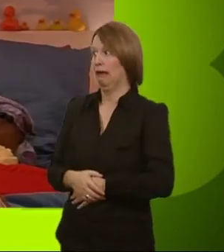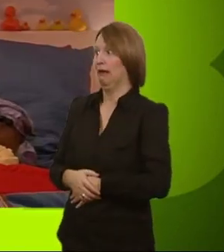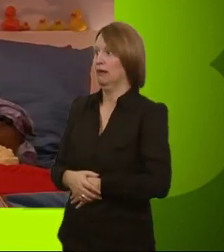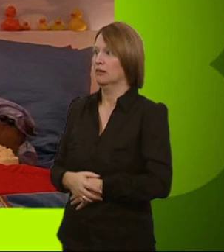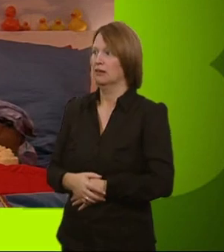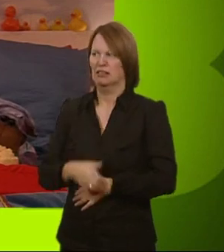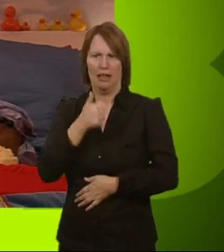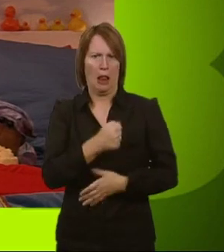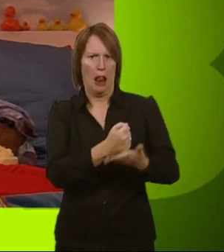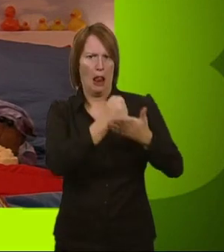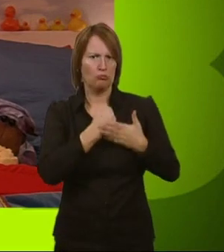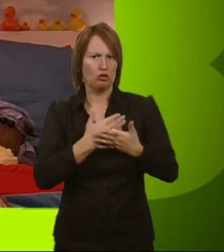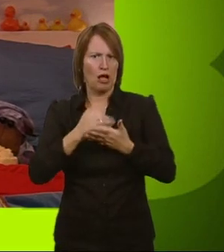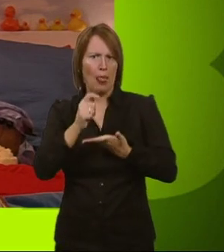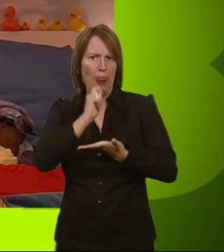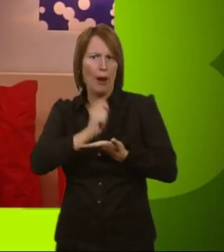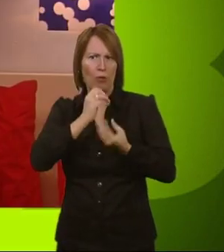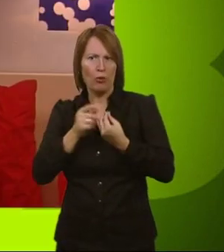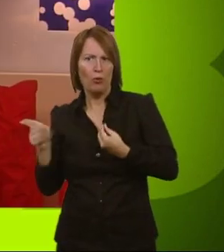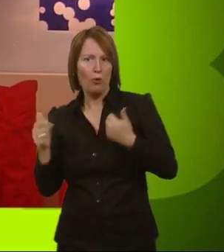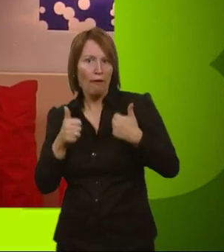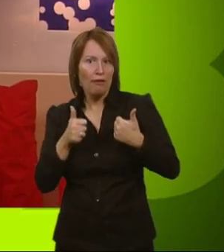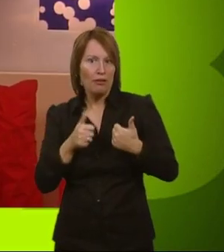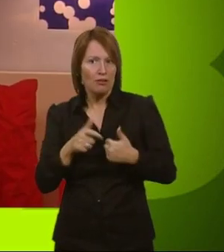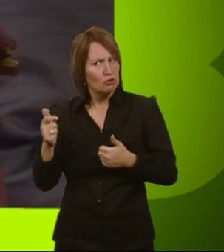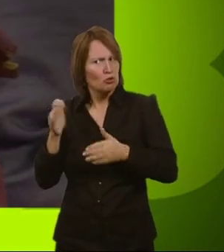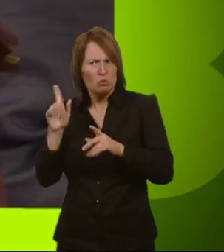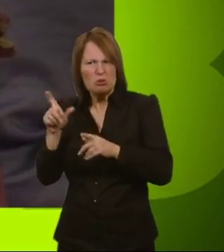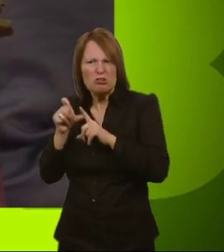and it's nice of him to share his ice cream with you too what did you do deserve that